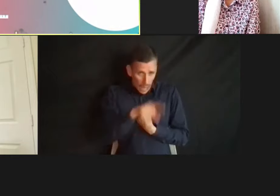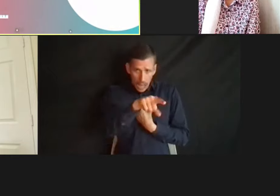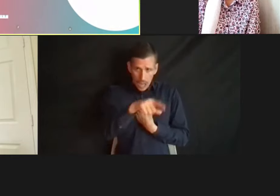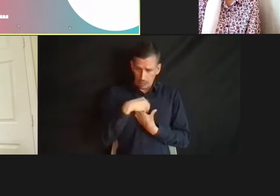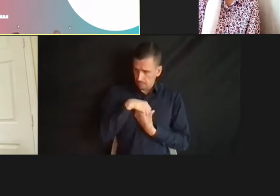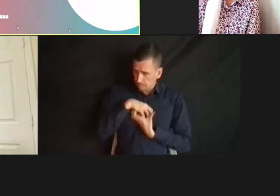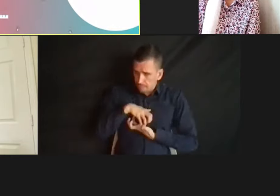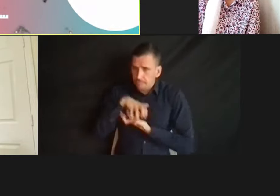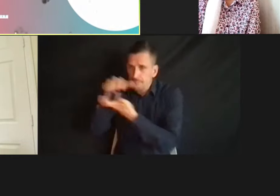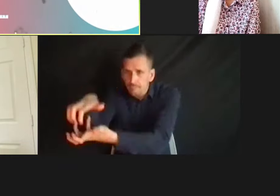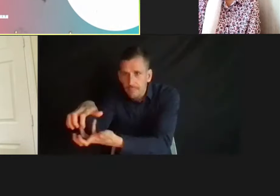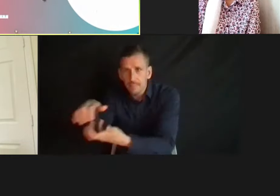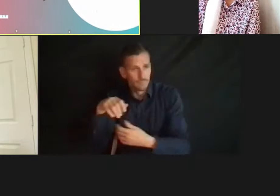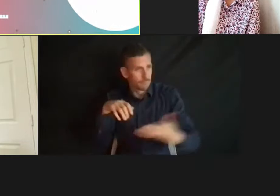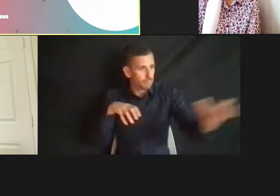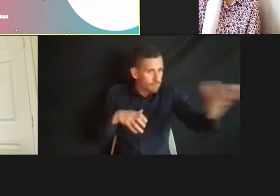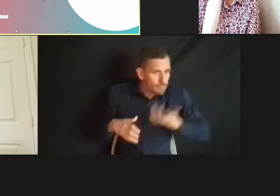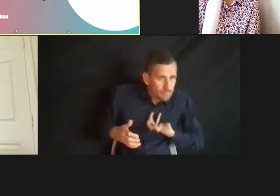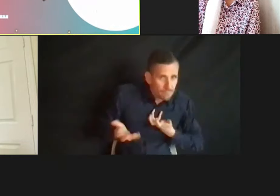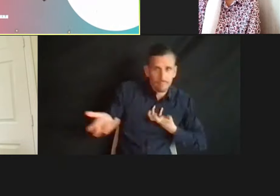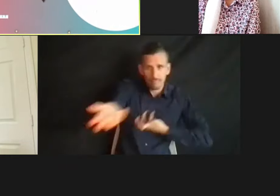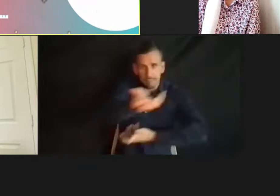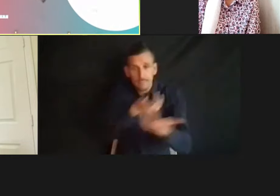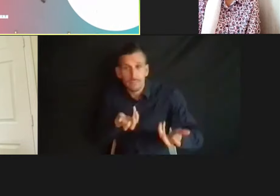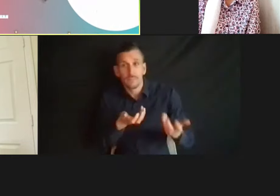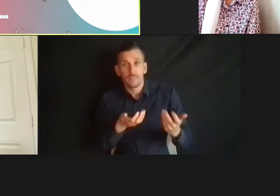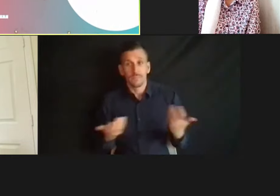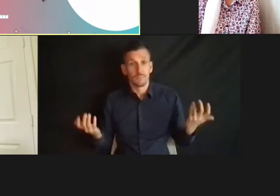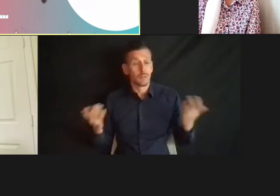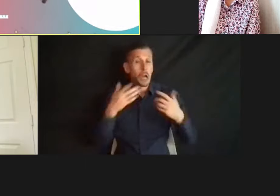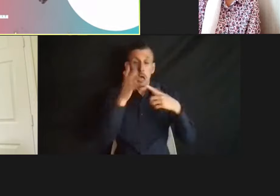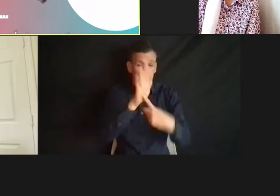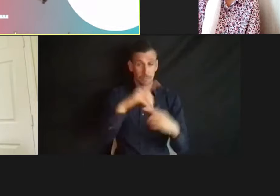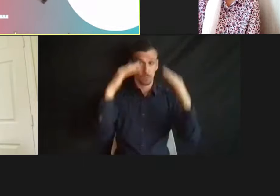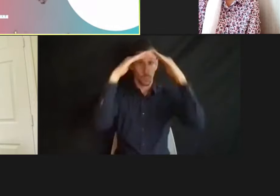from a small block because a small action can really count. I have seen how it has